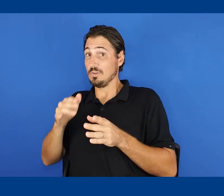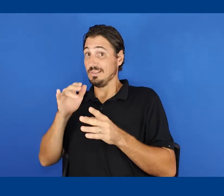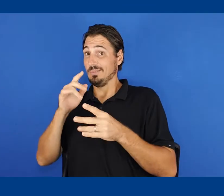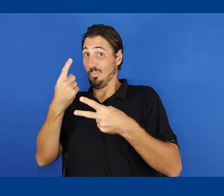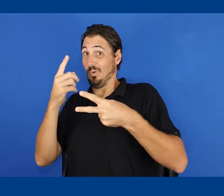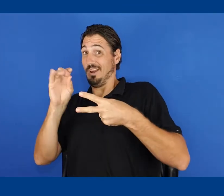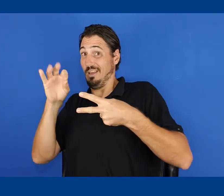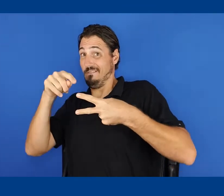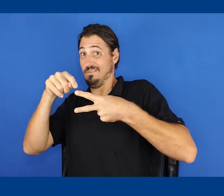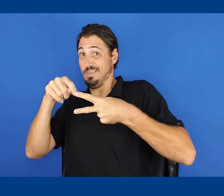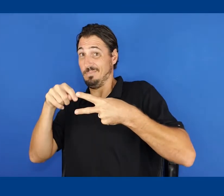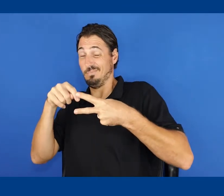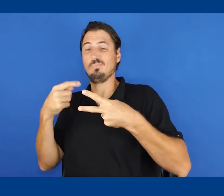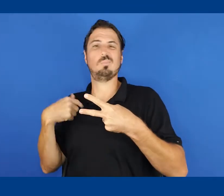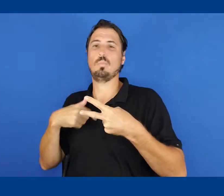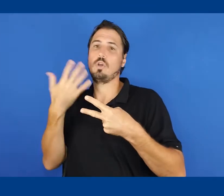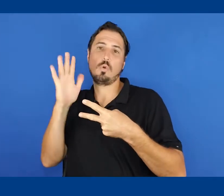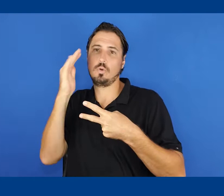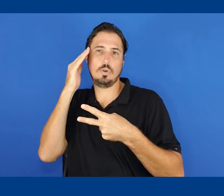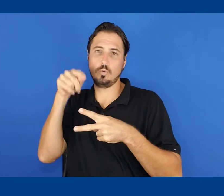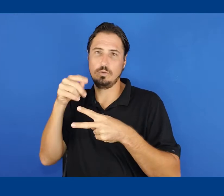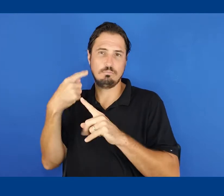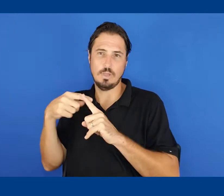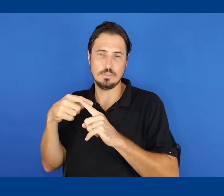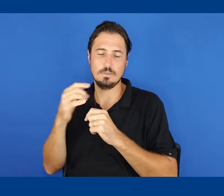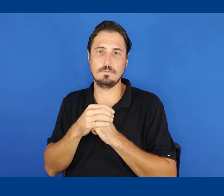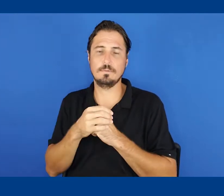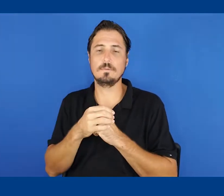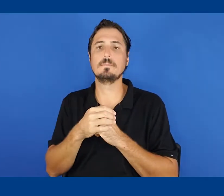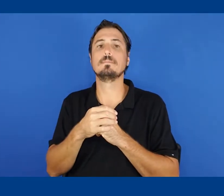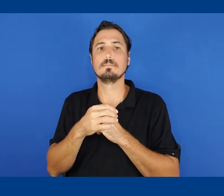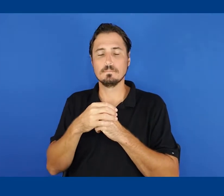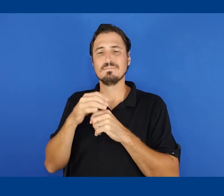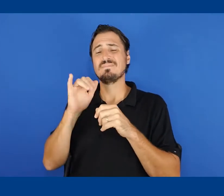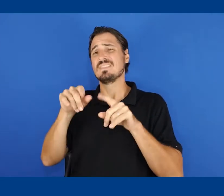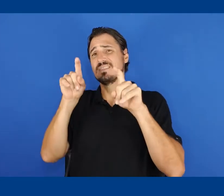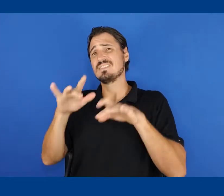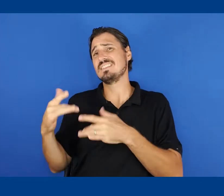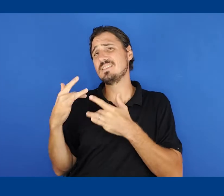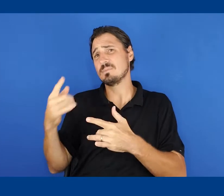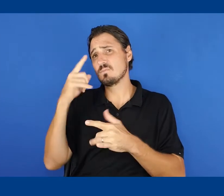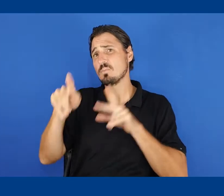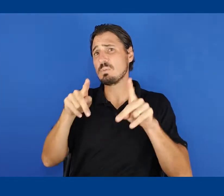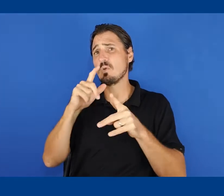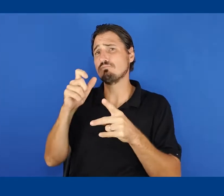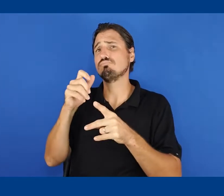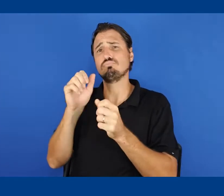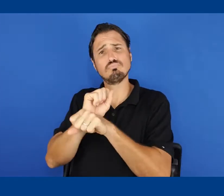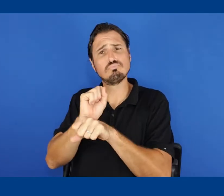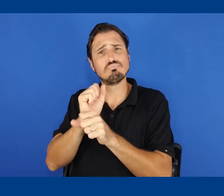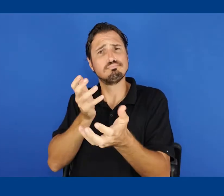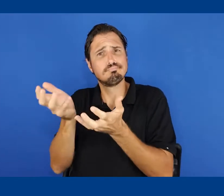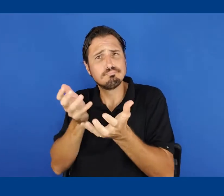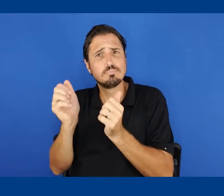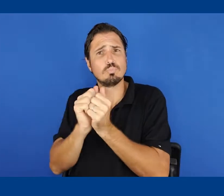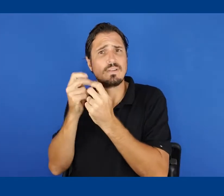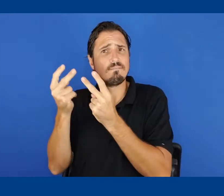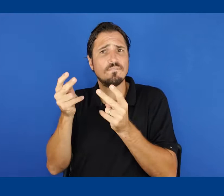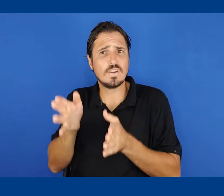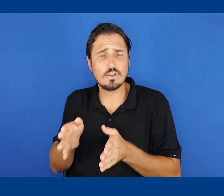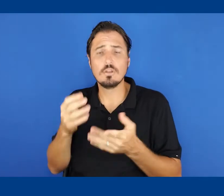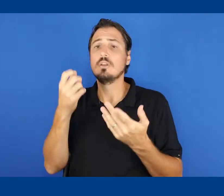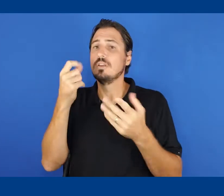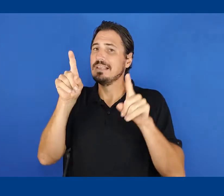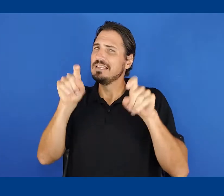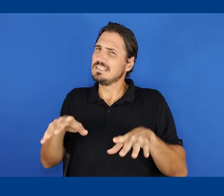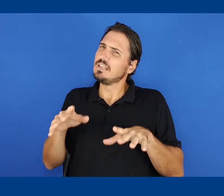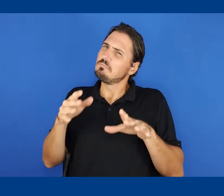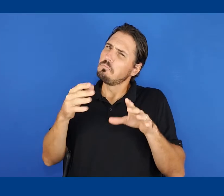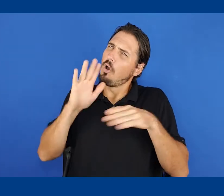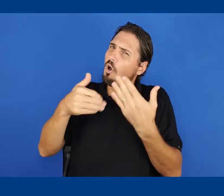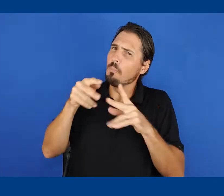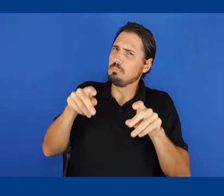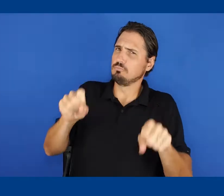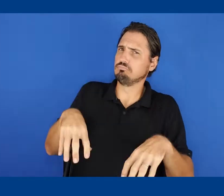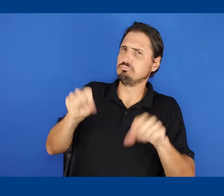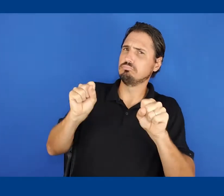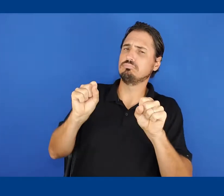These tests are targeted for those who work closely with visitors, but tests are available to all residents for free, including those who are un-insured